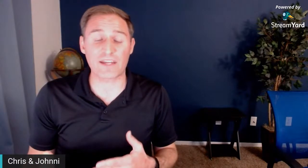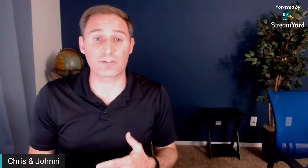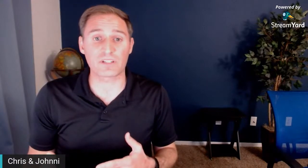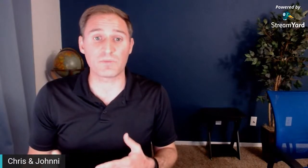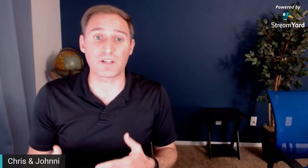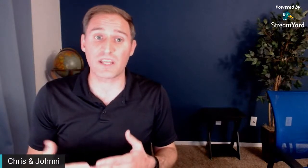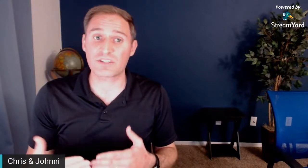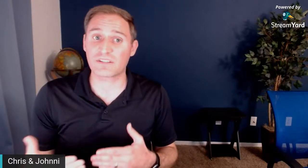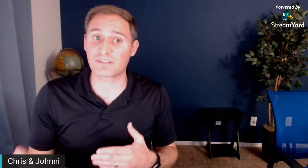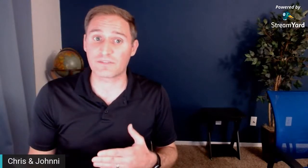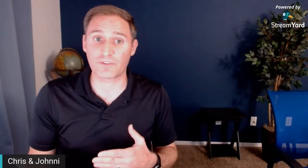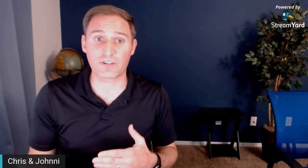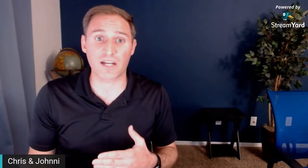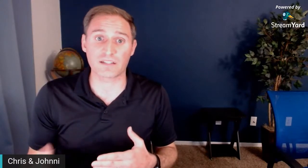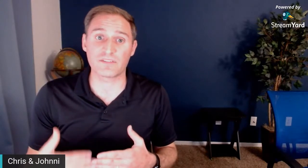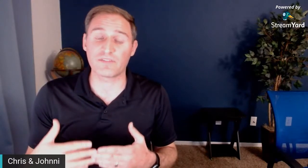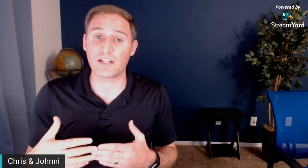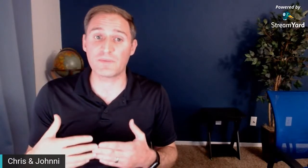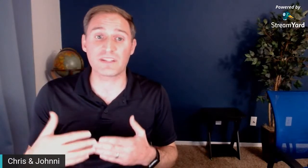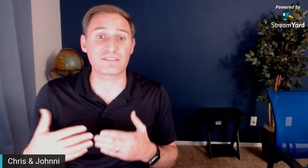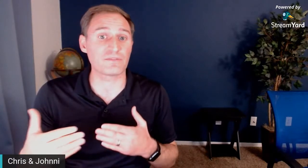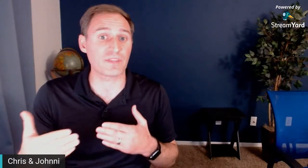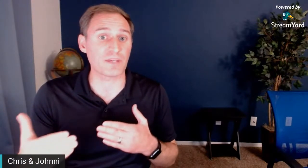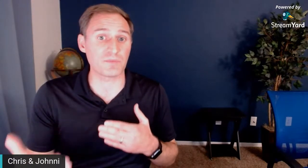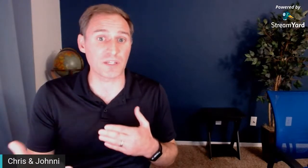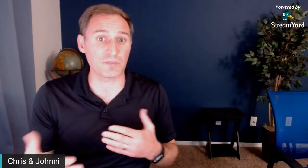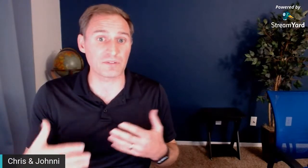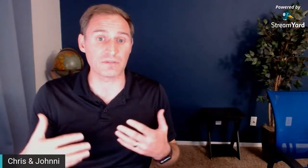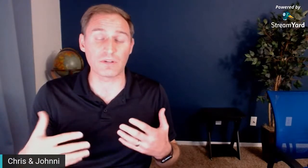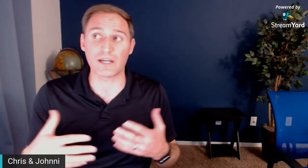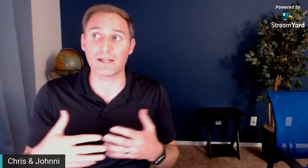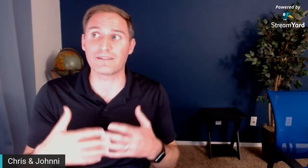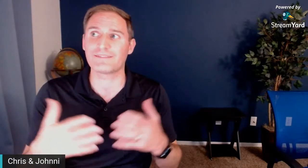early communication it's good for their cognitive development it's good for them to be able to uh